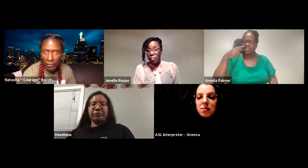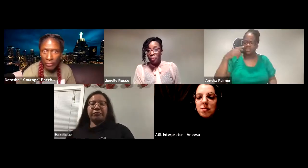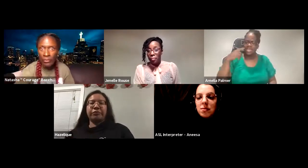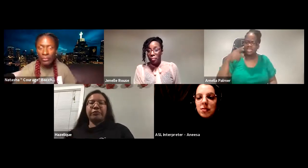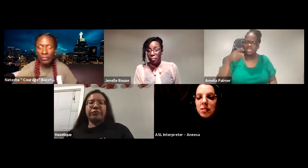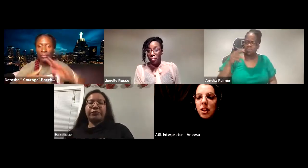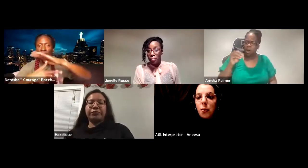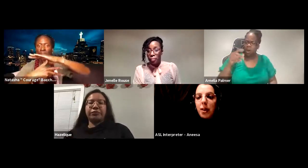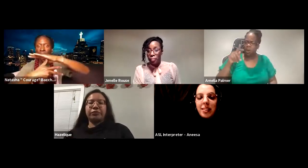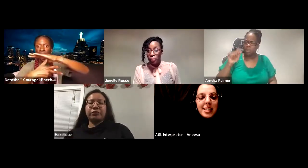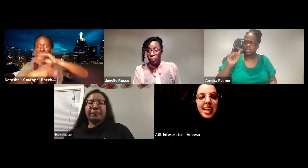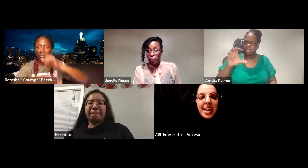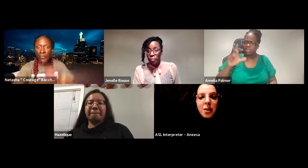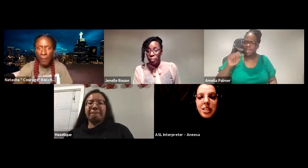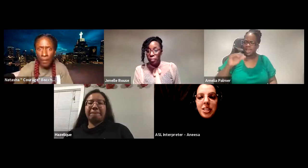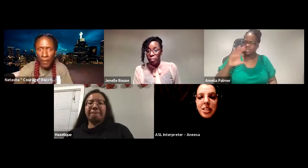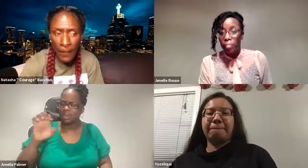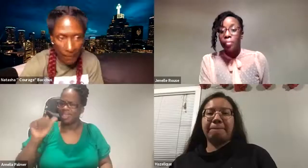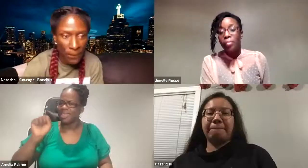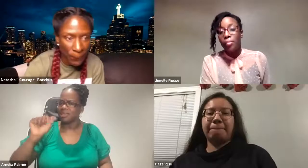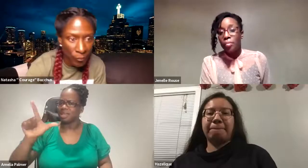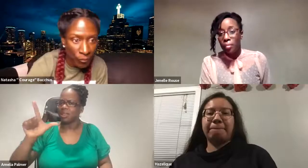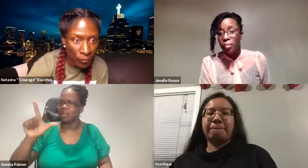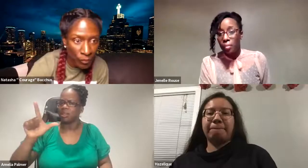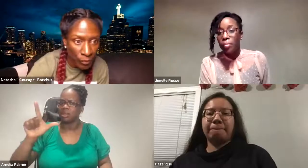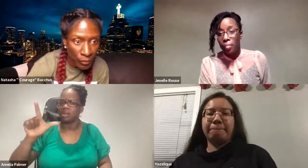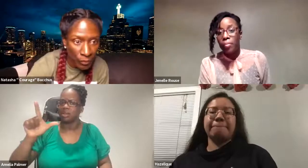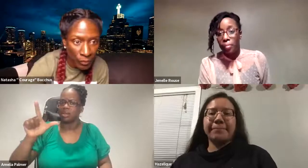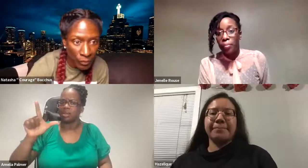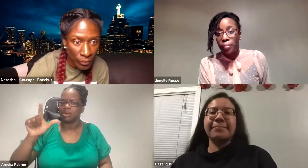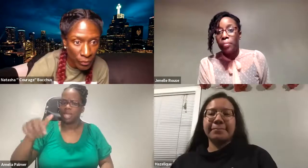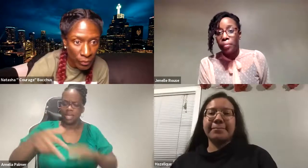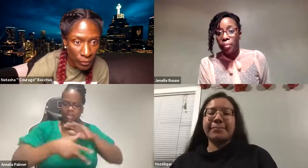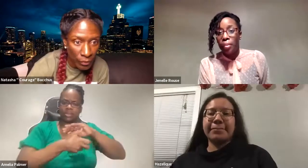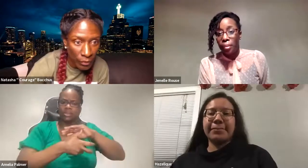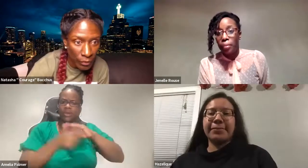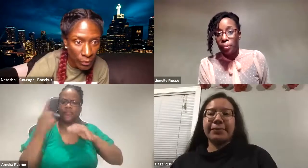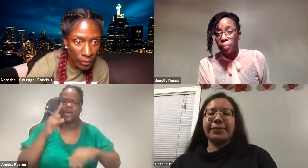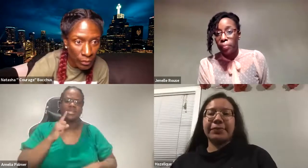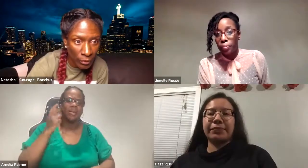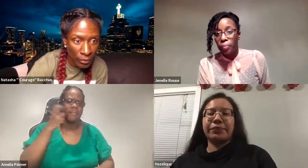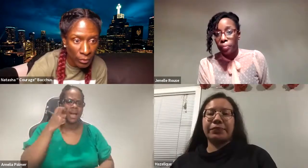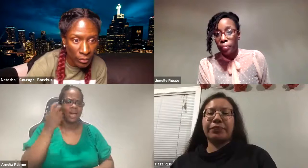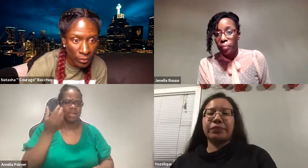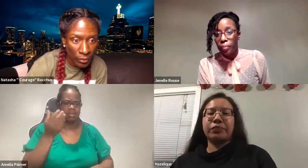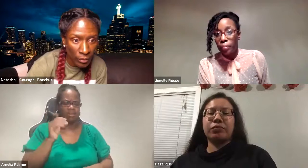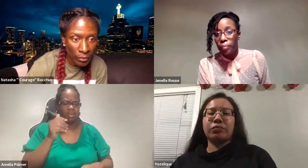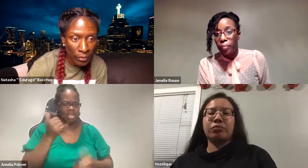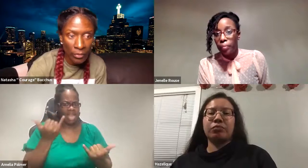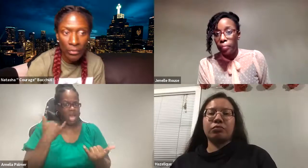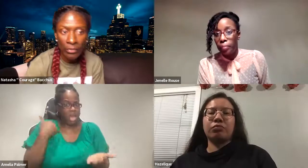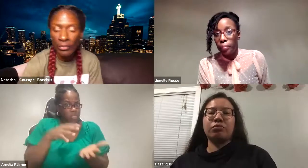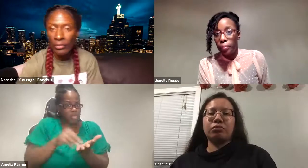well that sign that we just used, it's a sign for tactile asl for deafblind people.